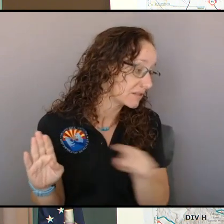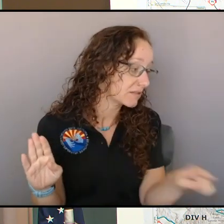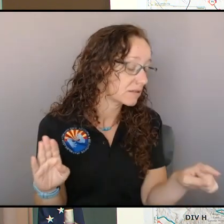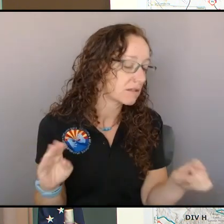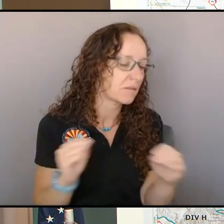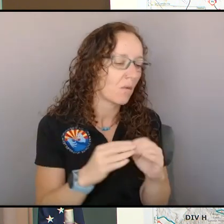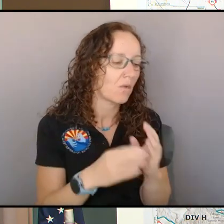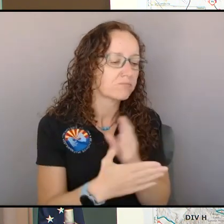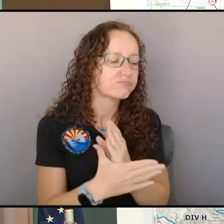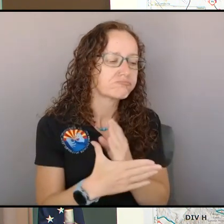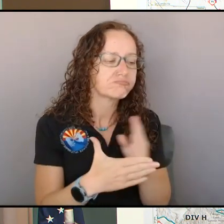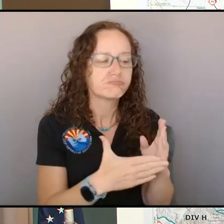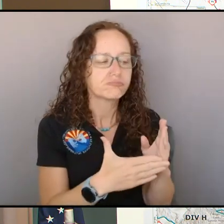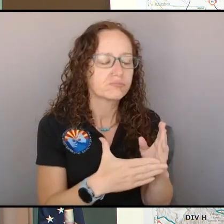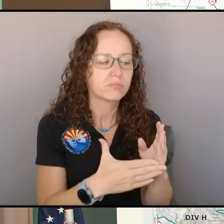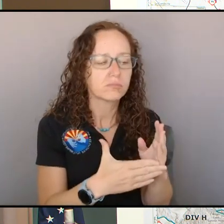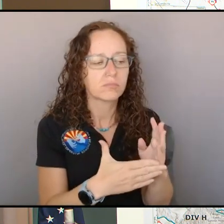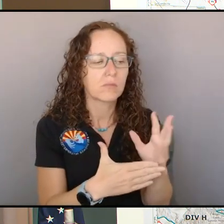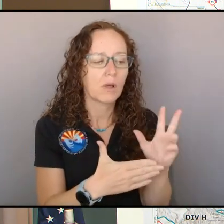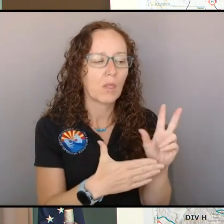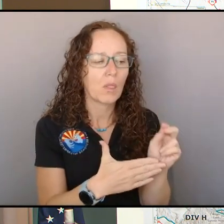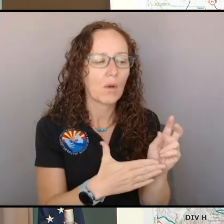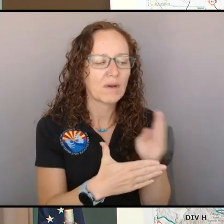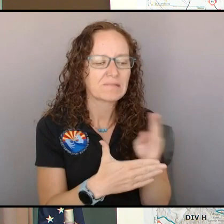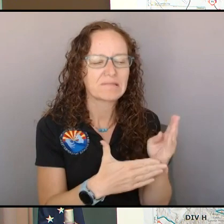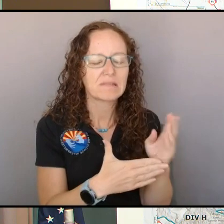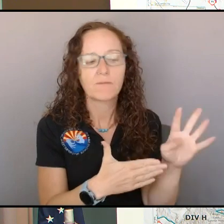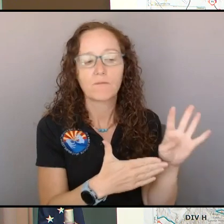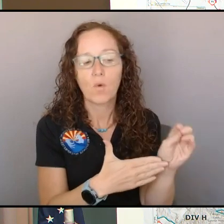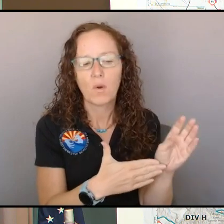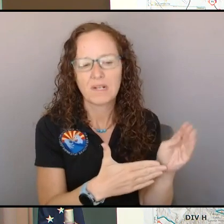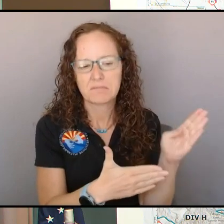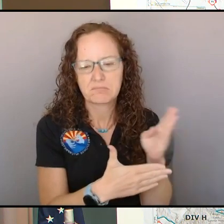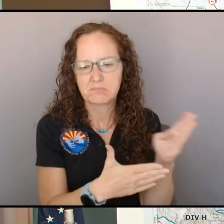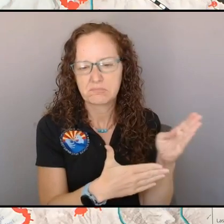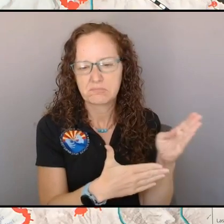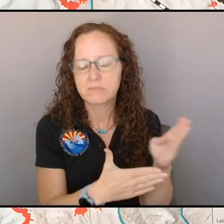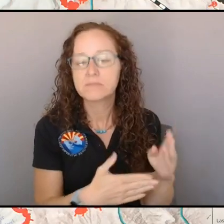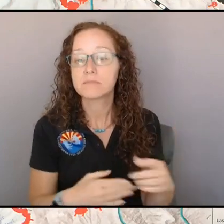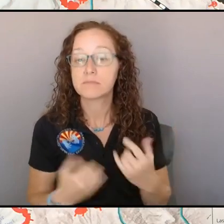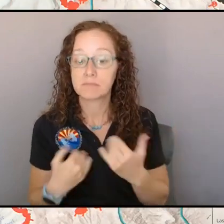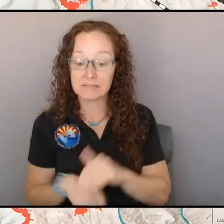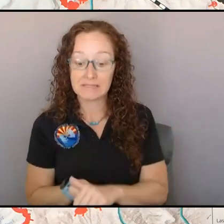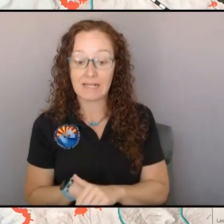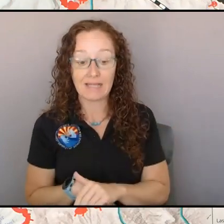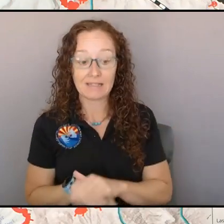40s. Tonight, going to be a very different story. So, let's